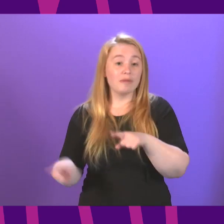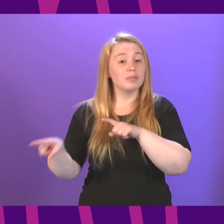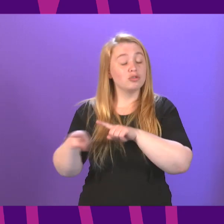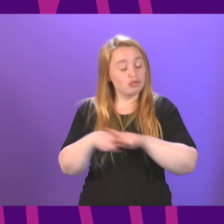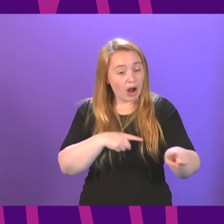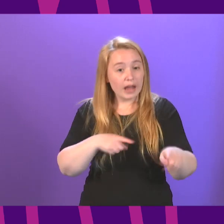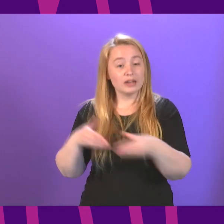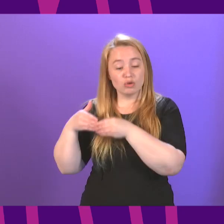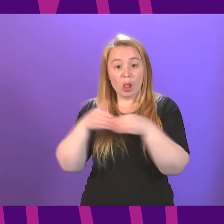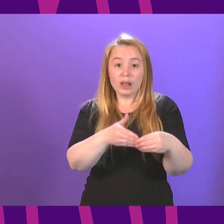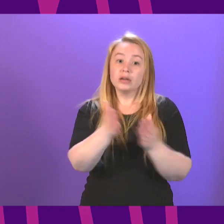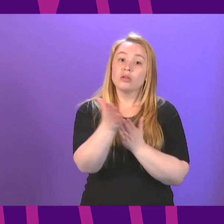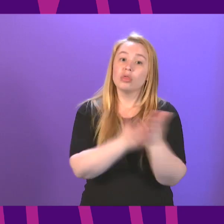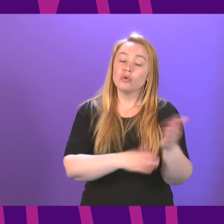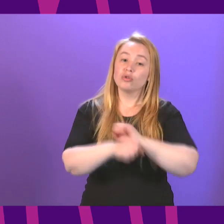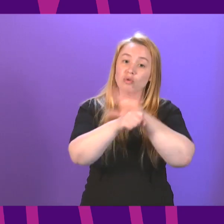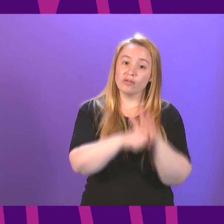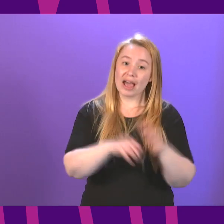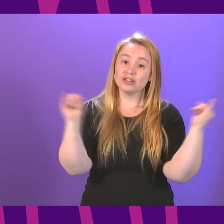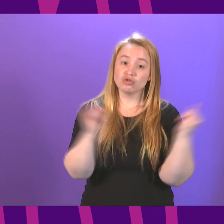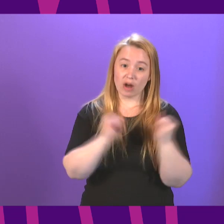and that will continue to be my focus for as long as I am First Minister.